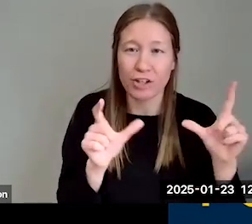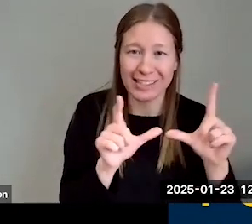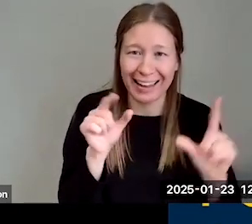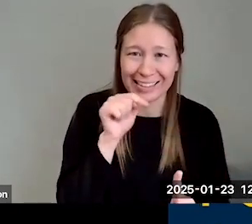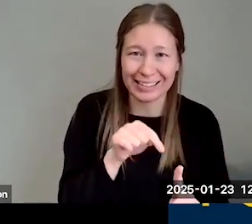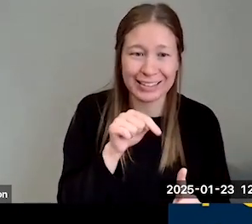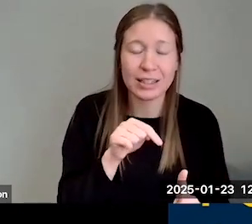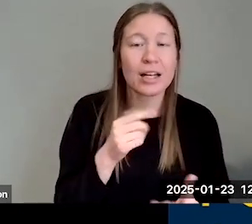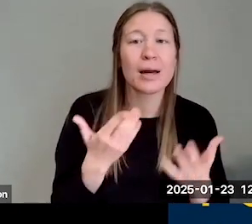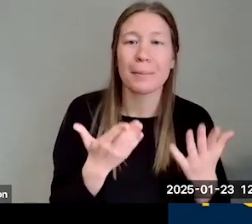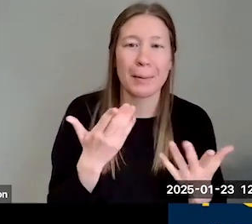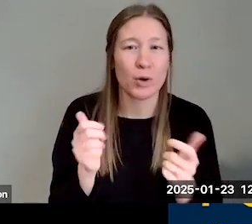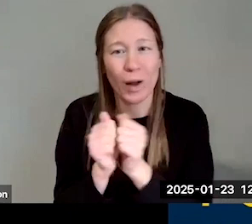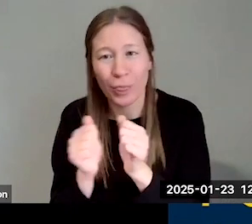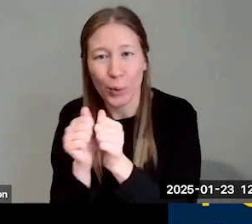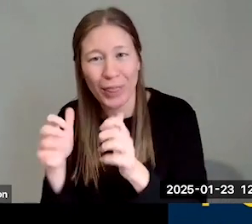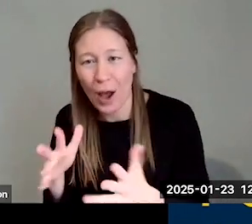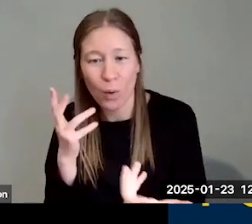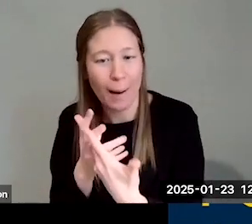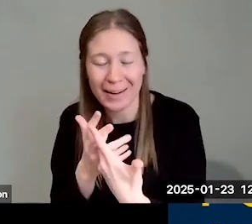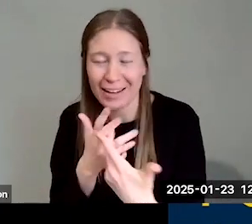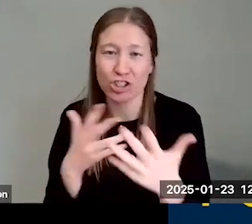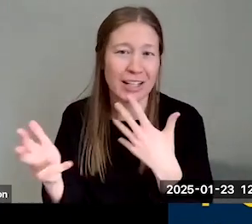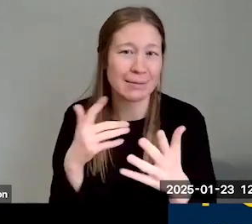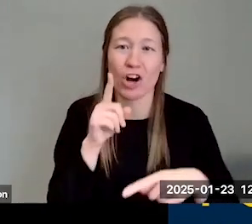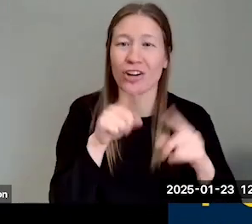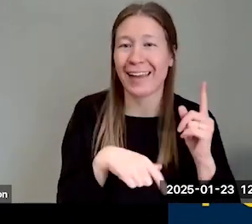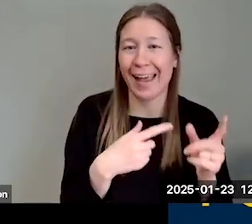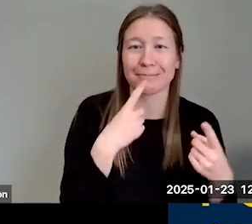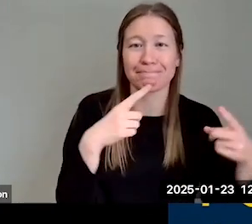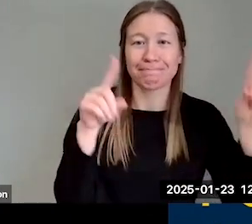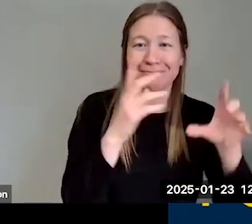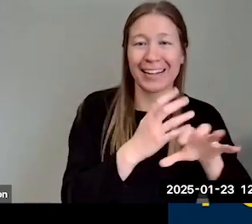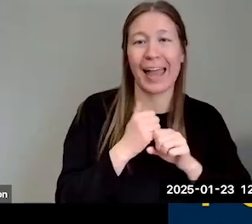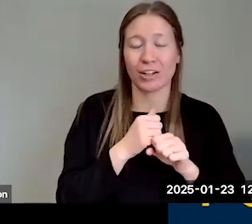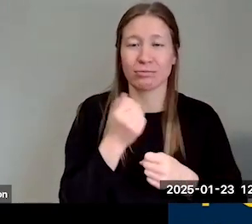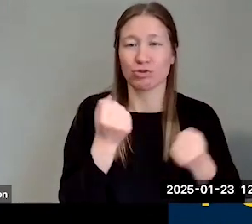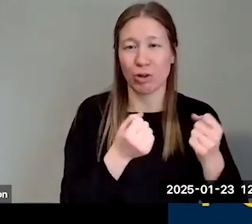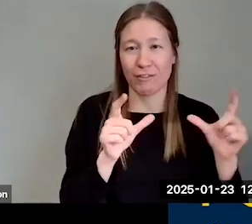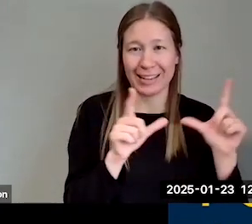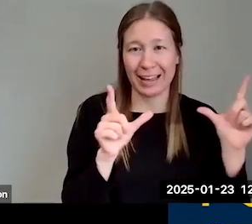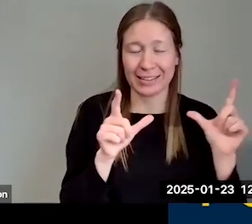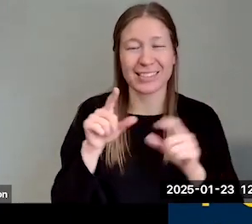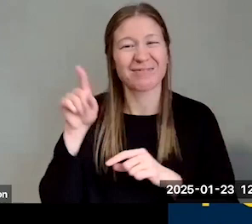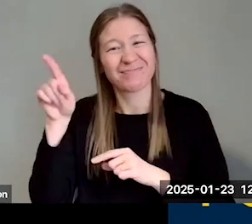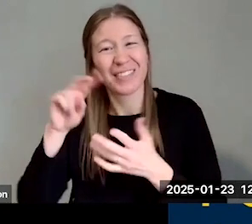with or without accommodation, the employer's not under an obligation to continue on with that offer and employment.